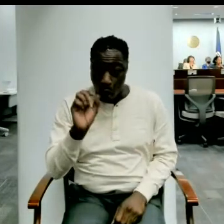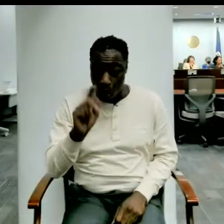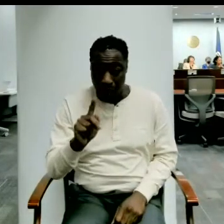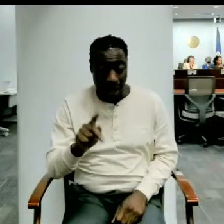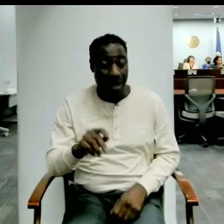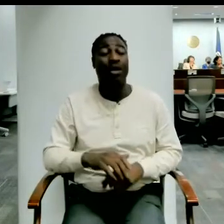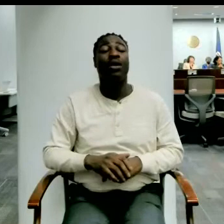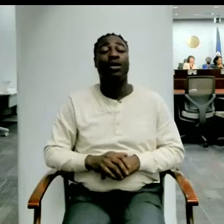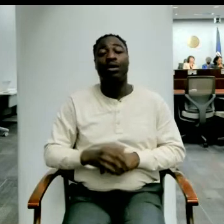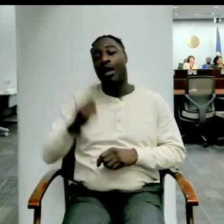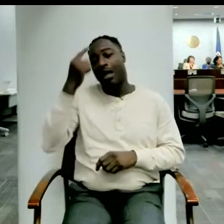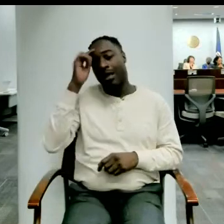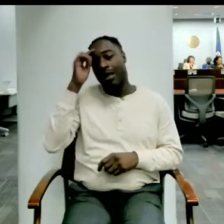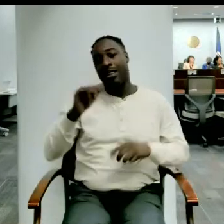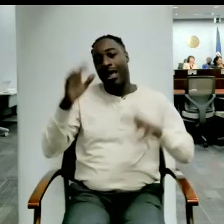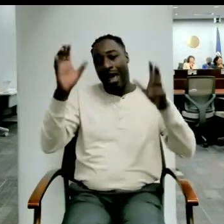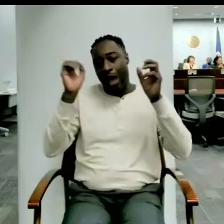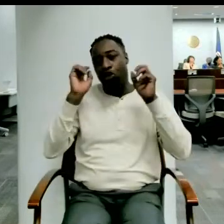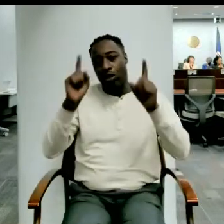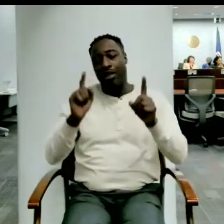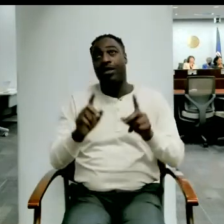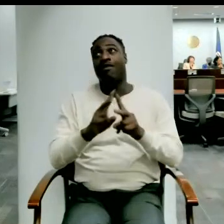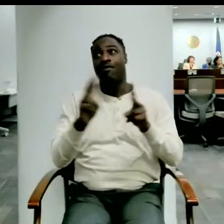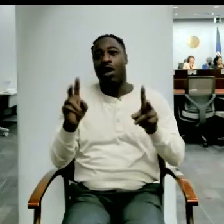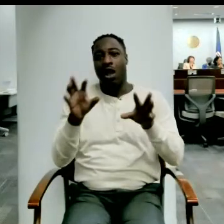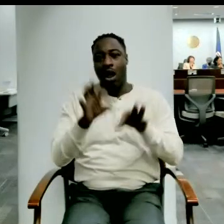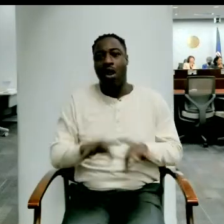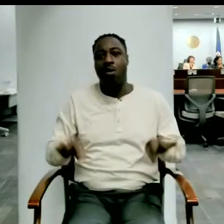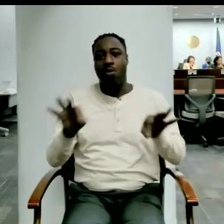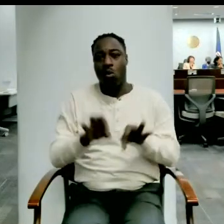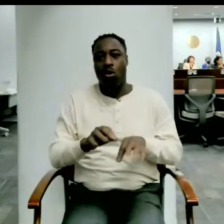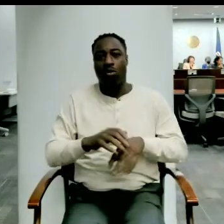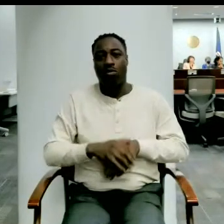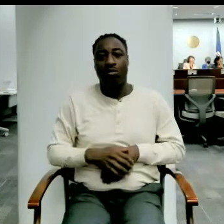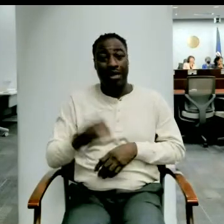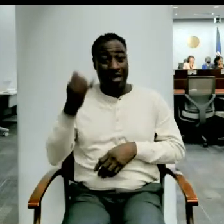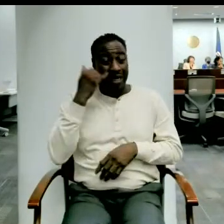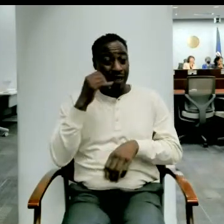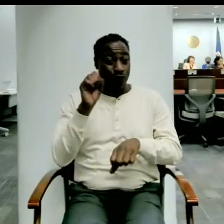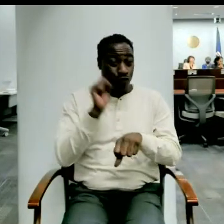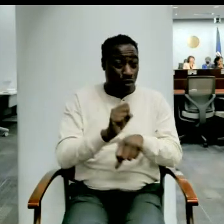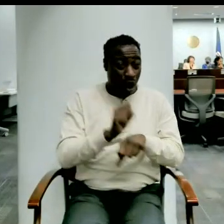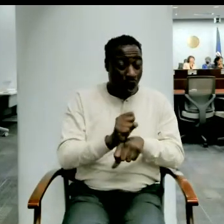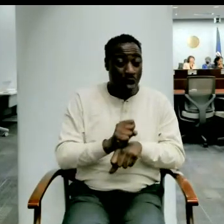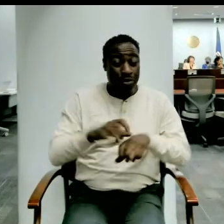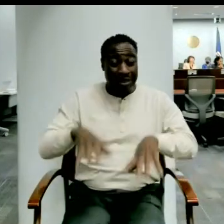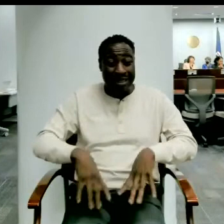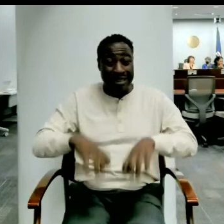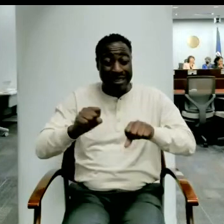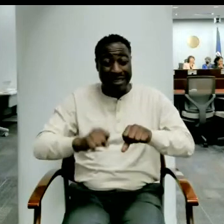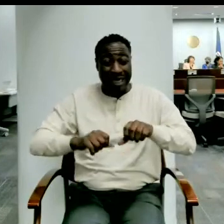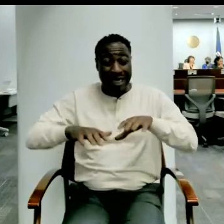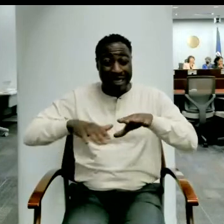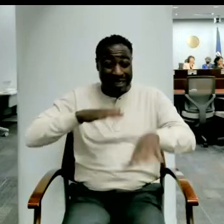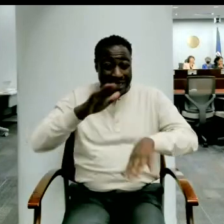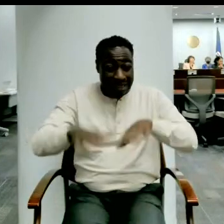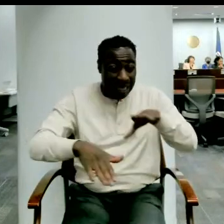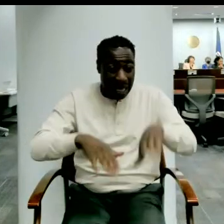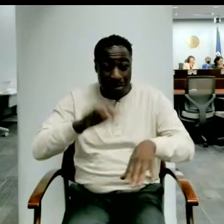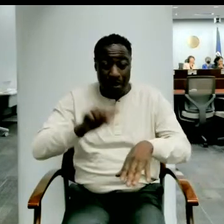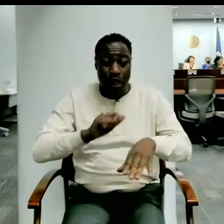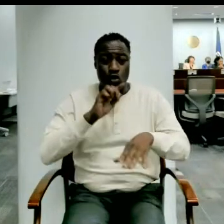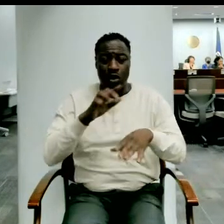I think that is very important. If employers are taking steps that interfere with employees